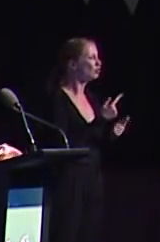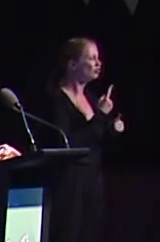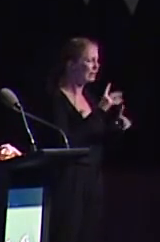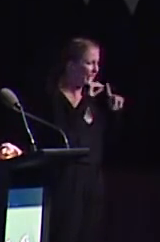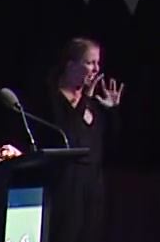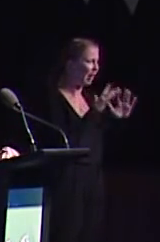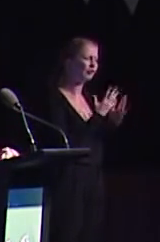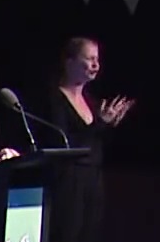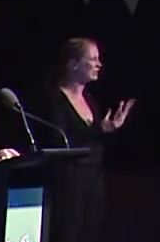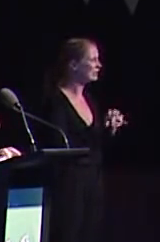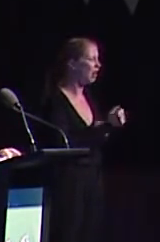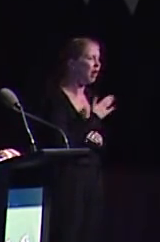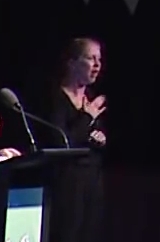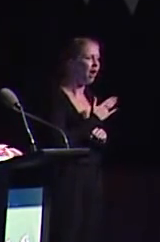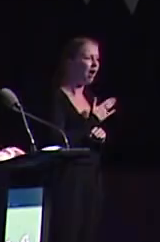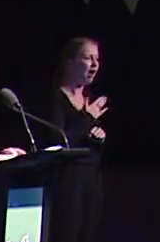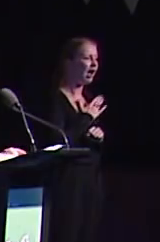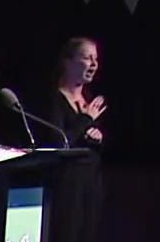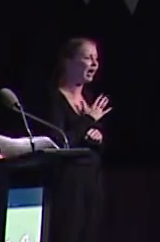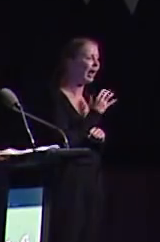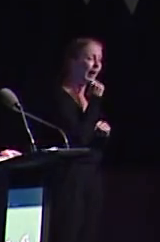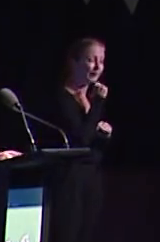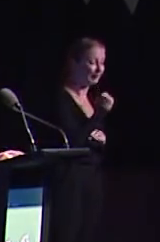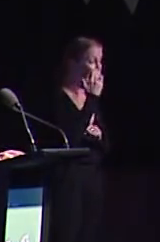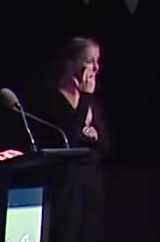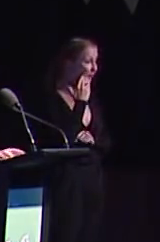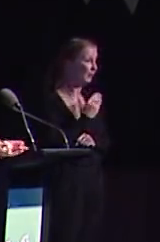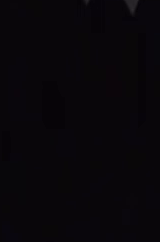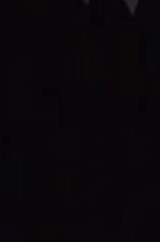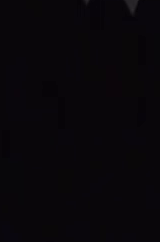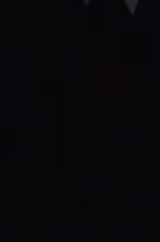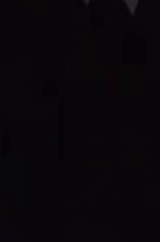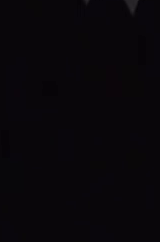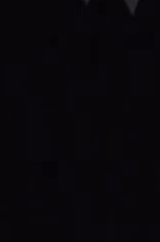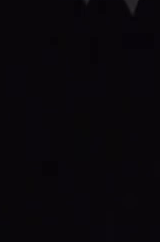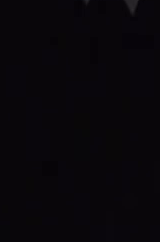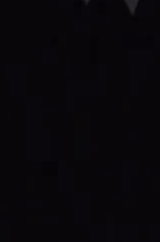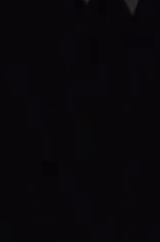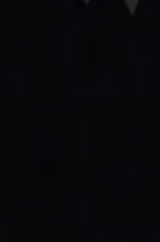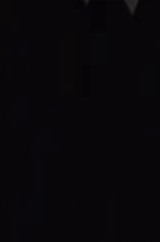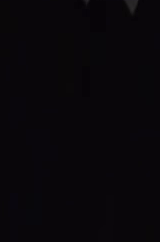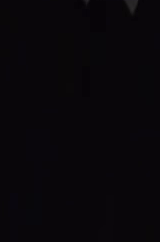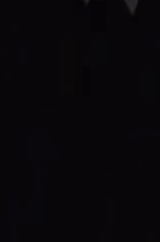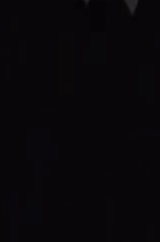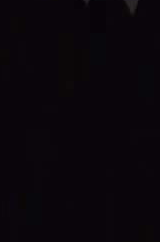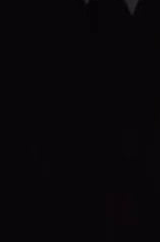about sexual difference conspire to deny to women any interpretation of their reason or, indeed,